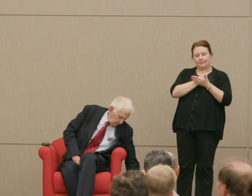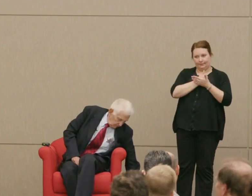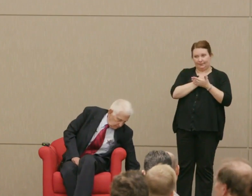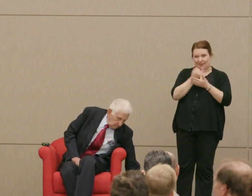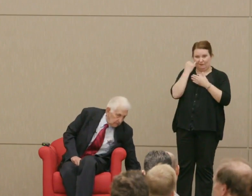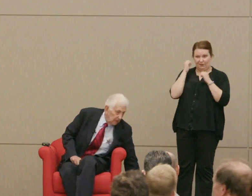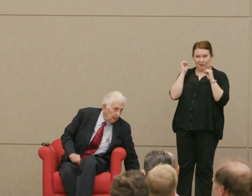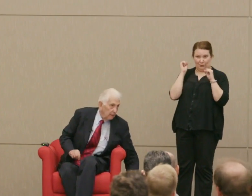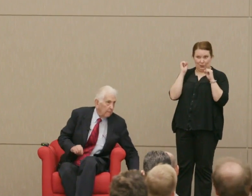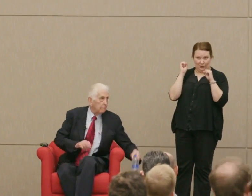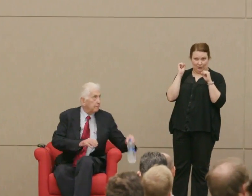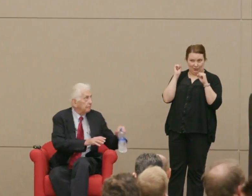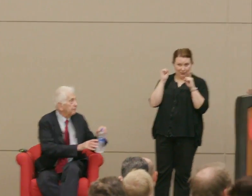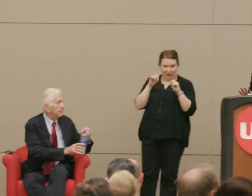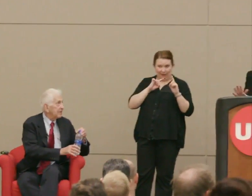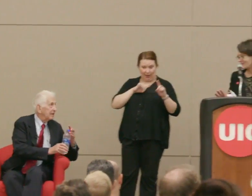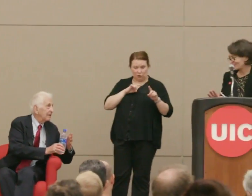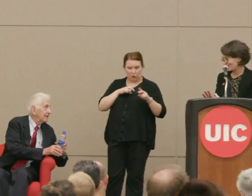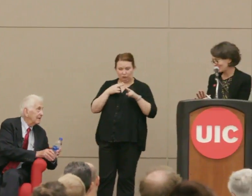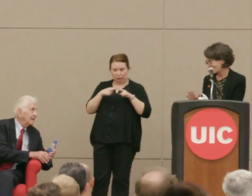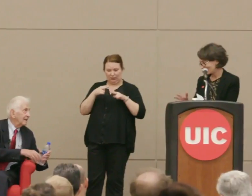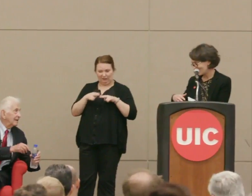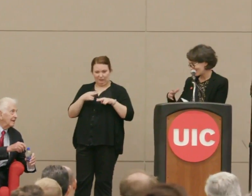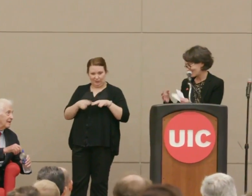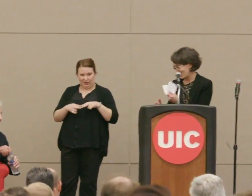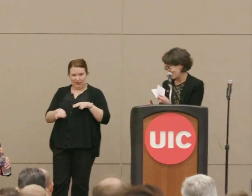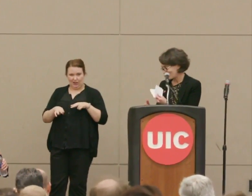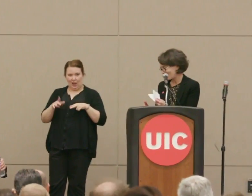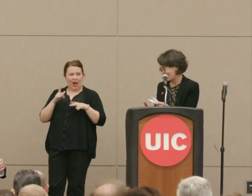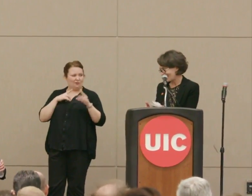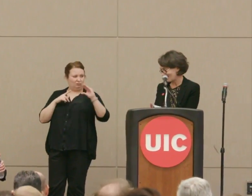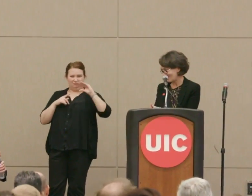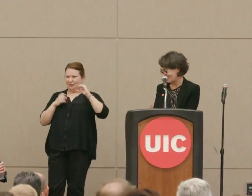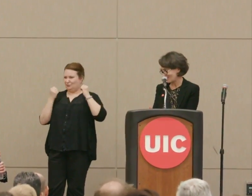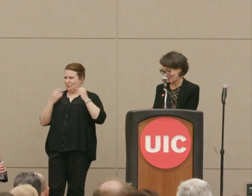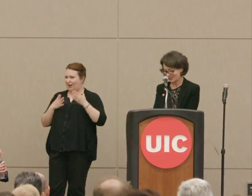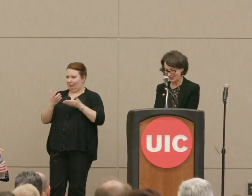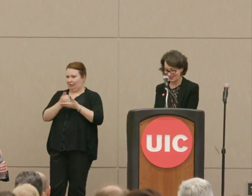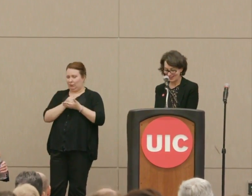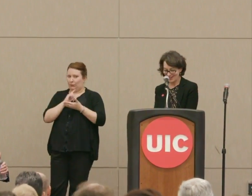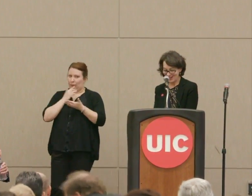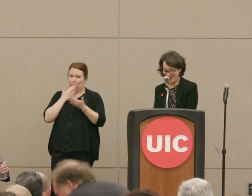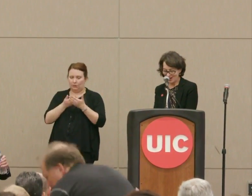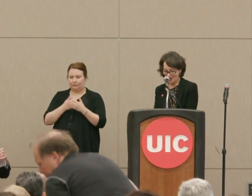If possible to answer them relatively briefly, just because I have so many and they're very good.